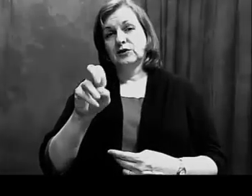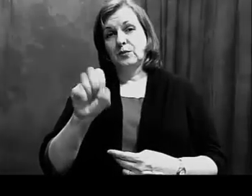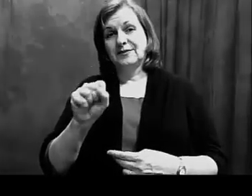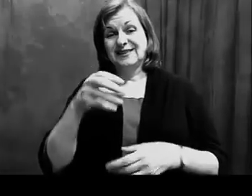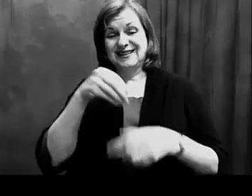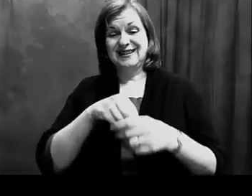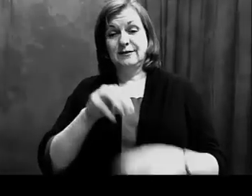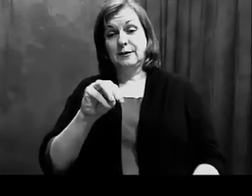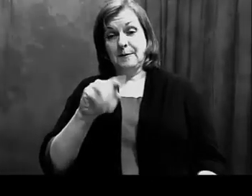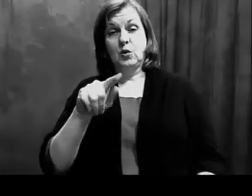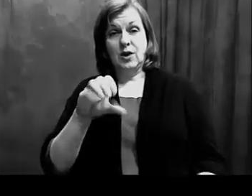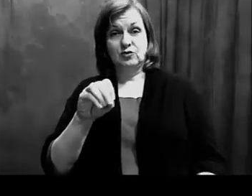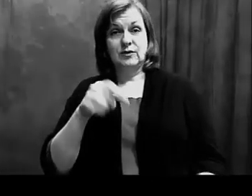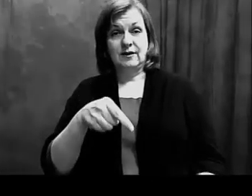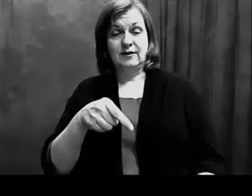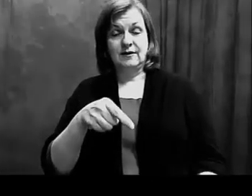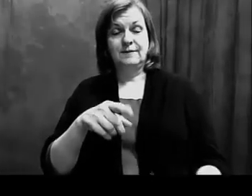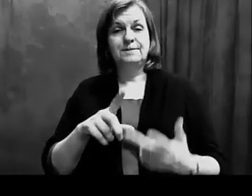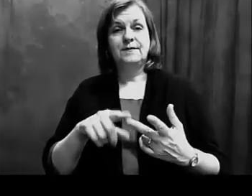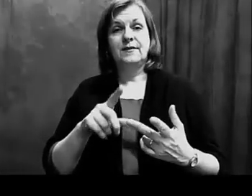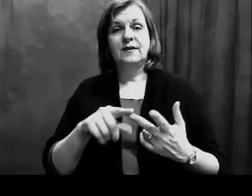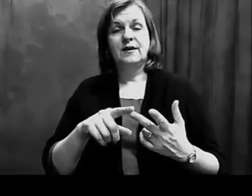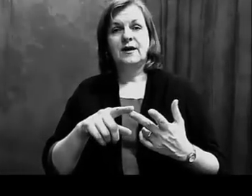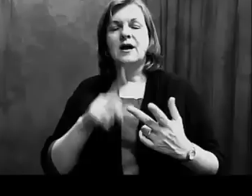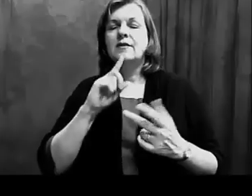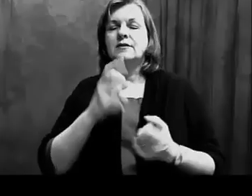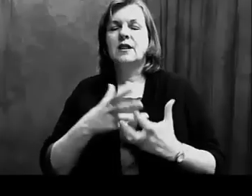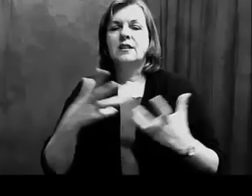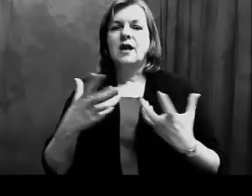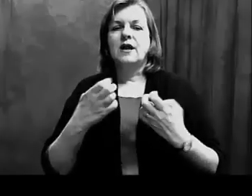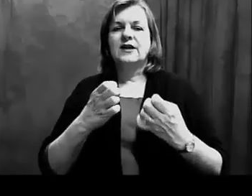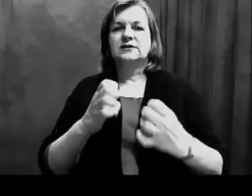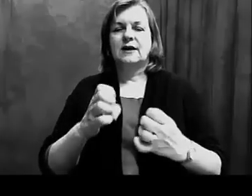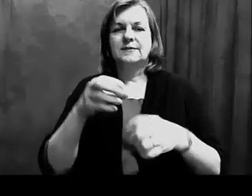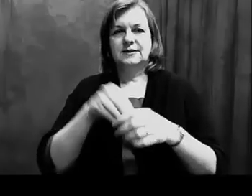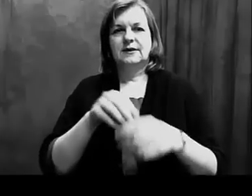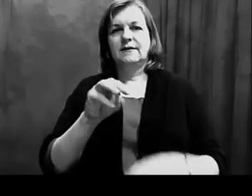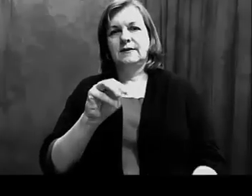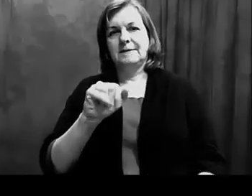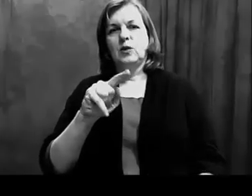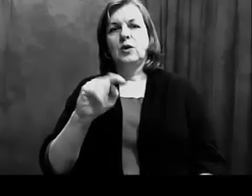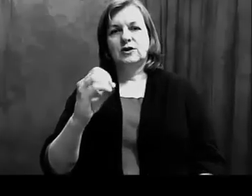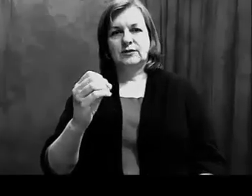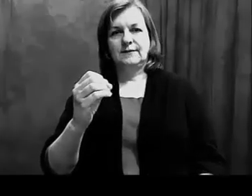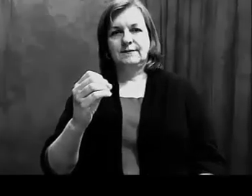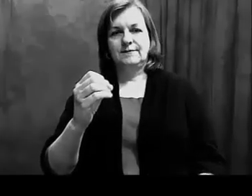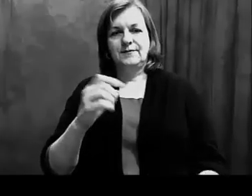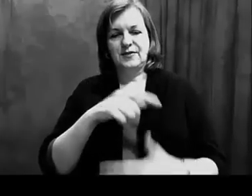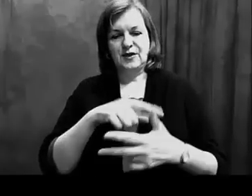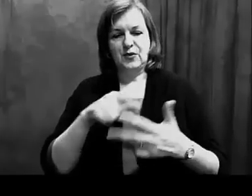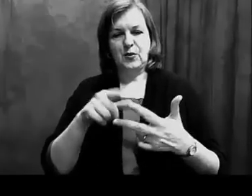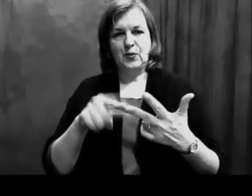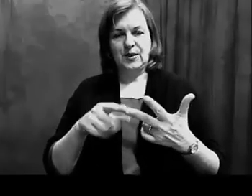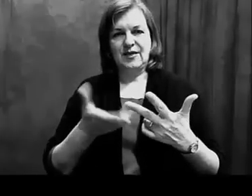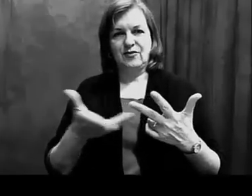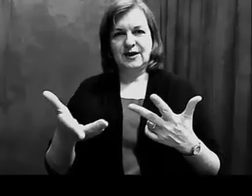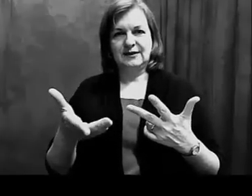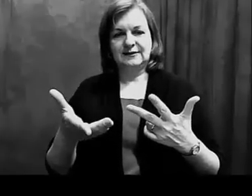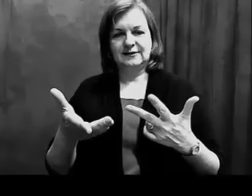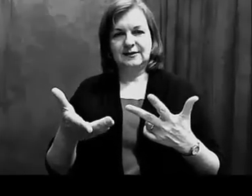we'll look at ribosomes inside the mitochondria and we'll look at tons of enzymes